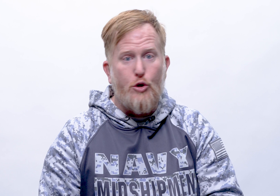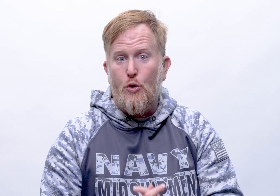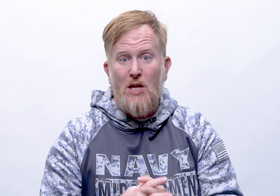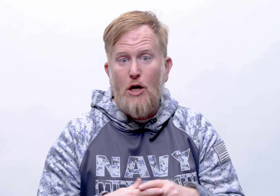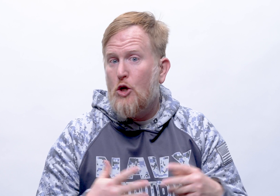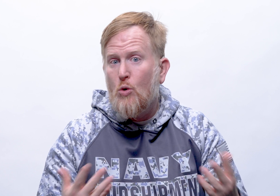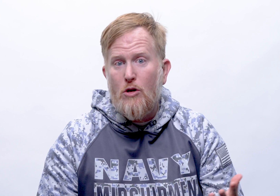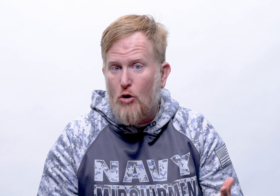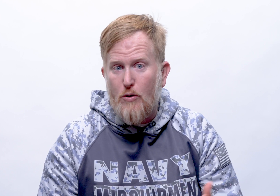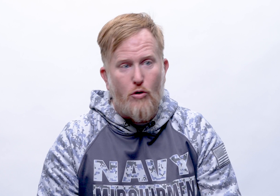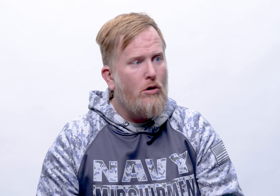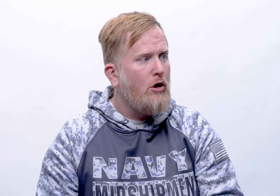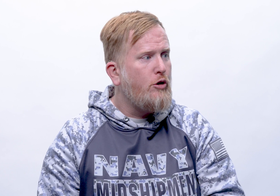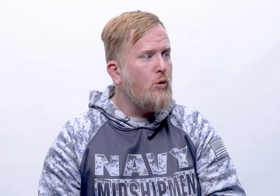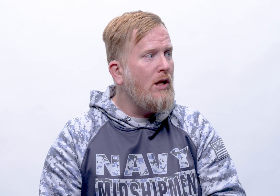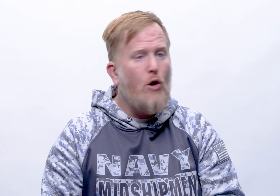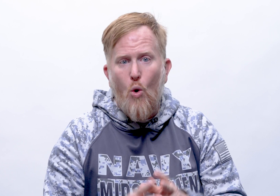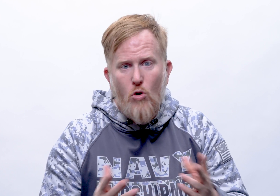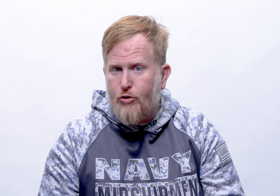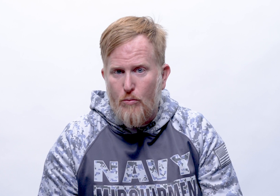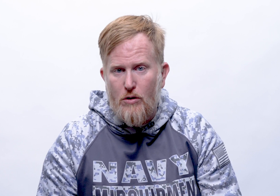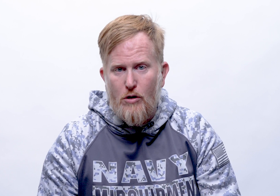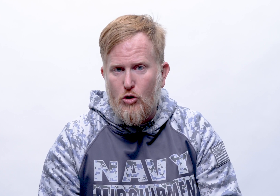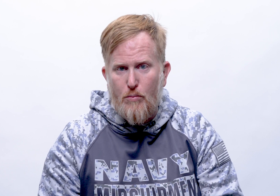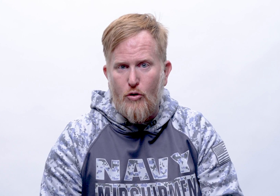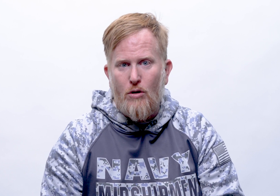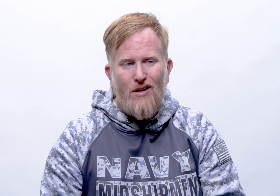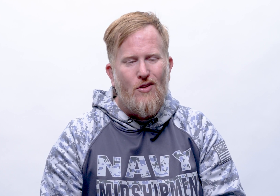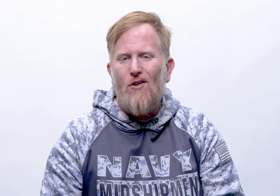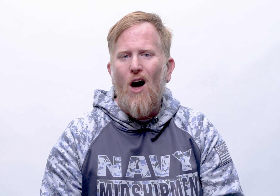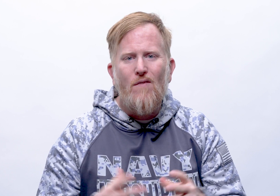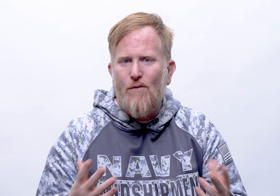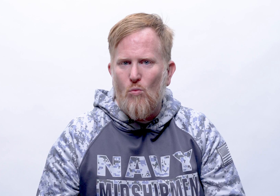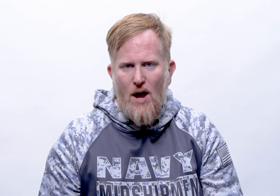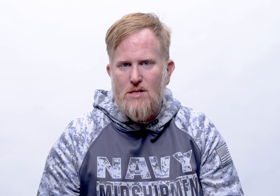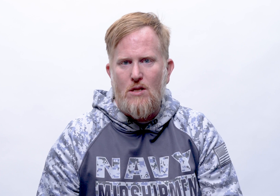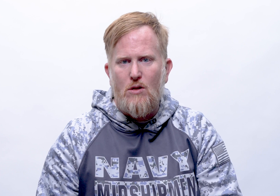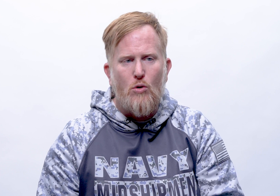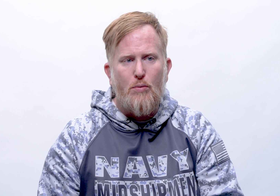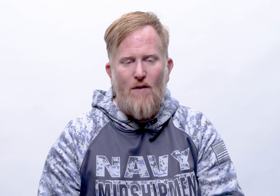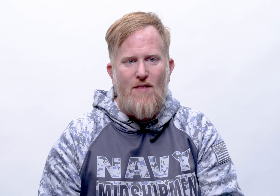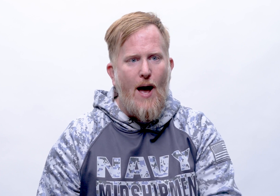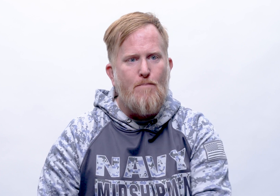Do you need a cued interpreter? Do you need an oral interpreter?" There are a lot of different ways to provide that.